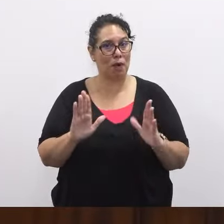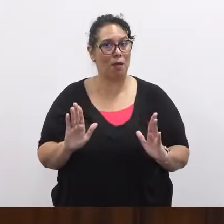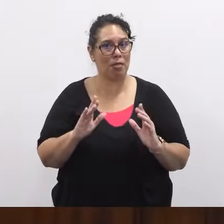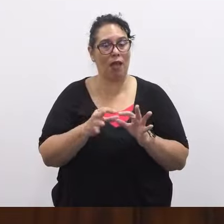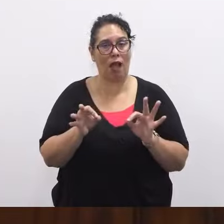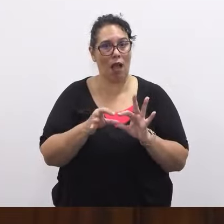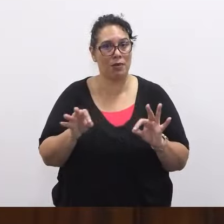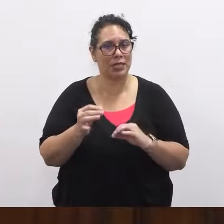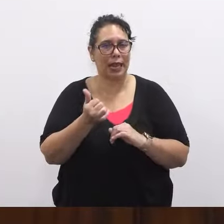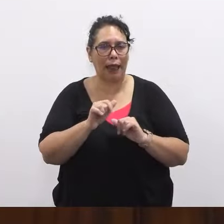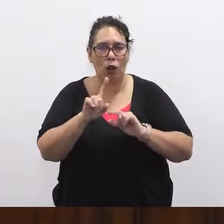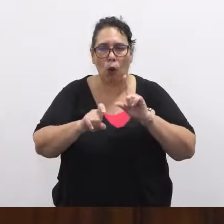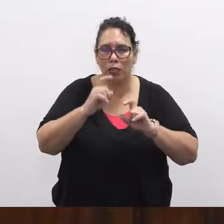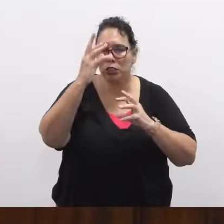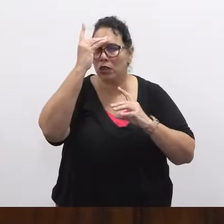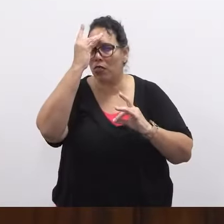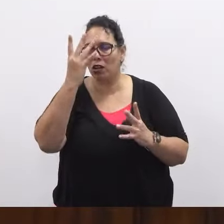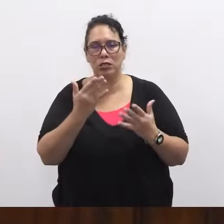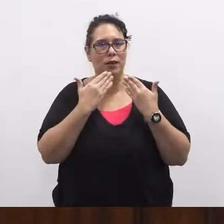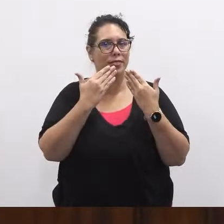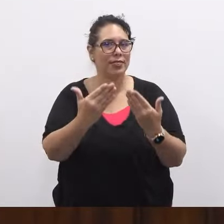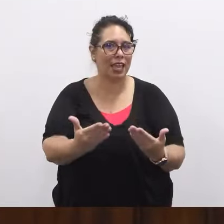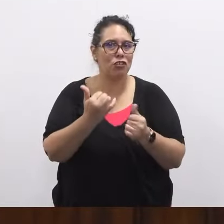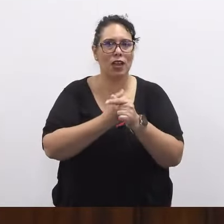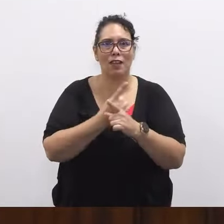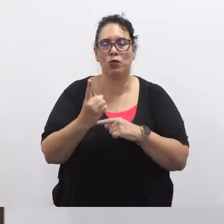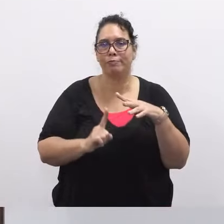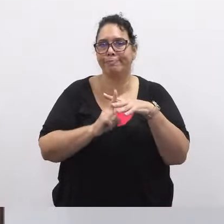and any questions and thoughts that you have. So thank you for everyone that came out tonight.